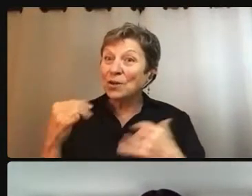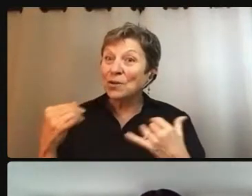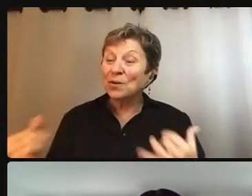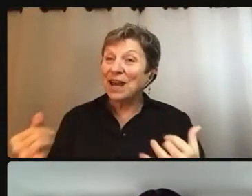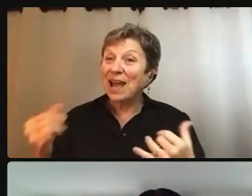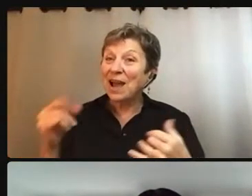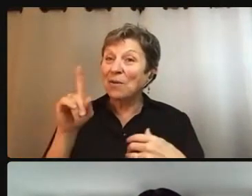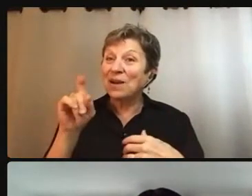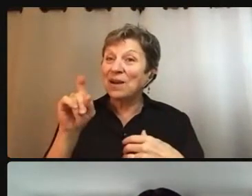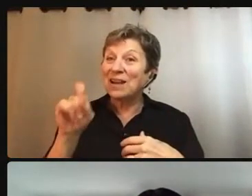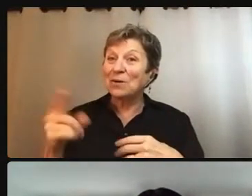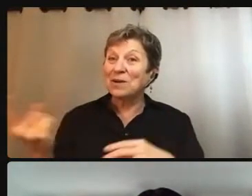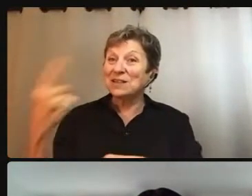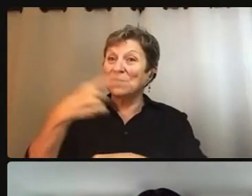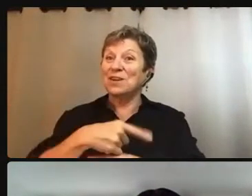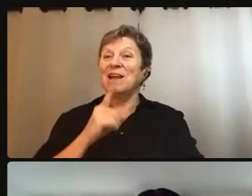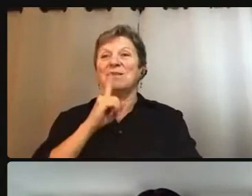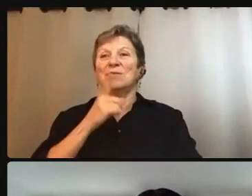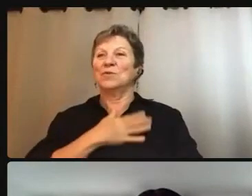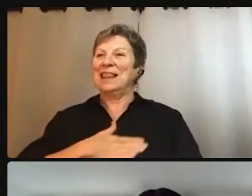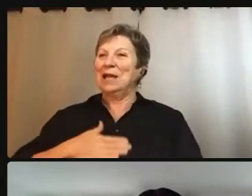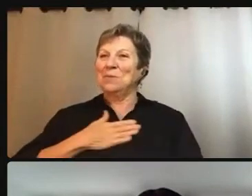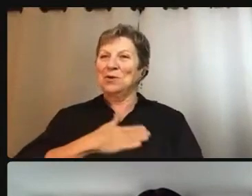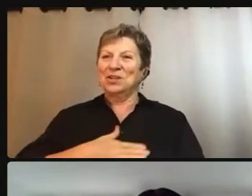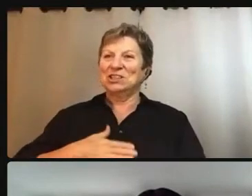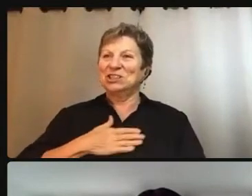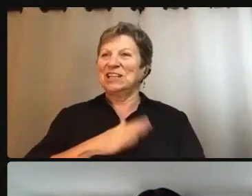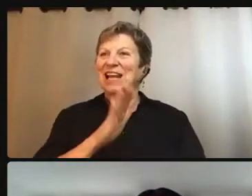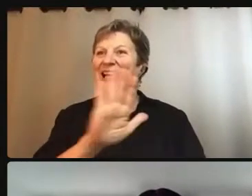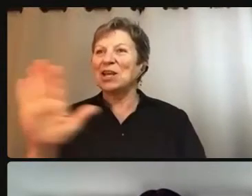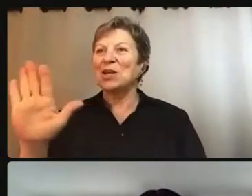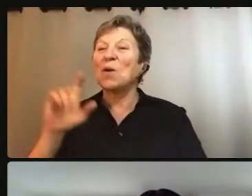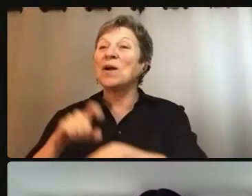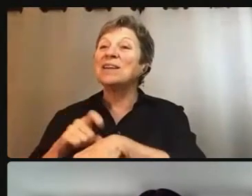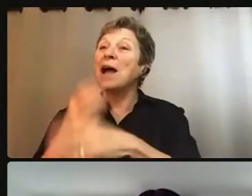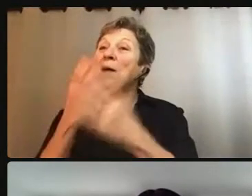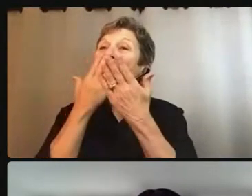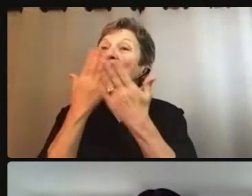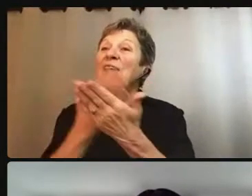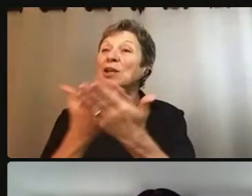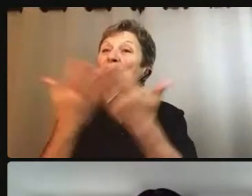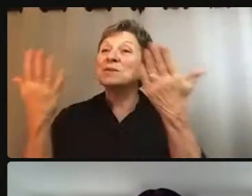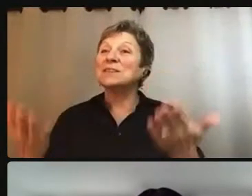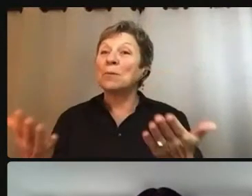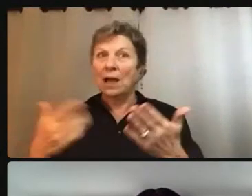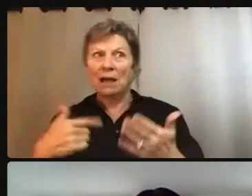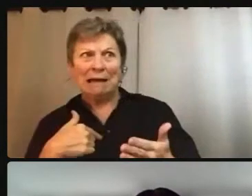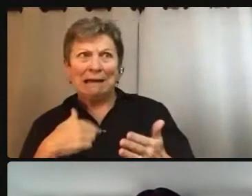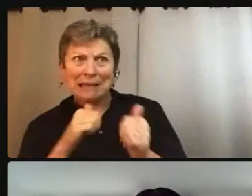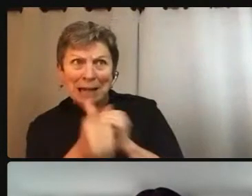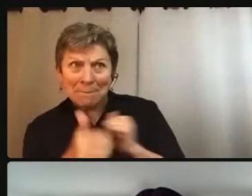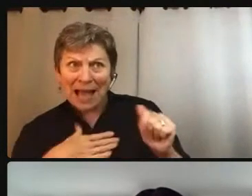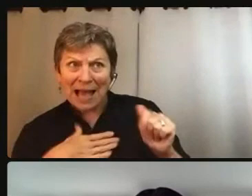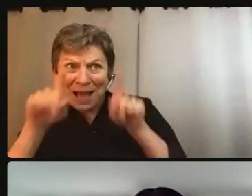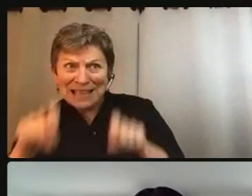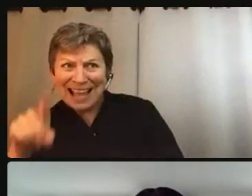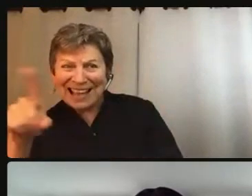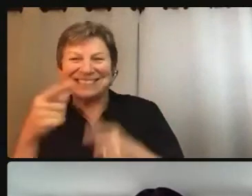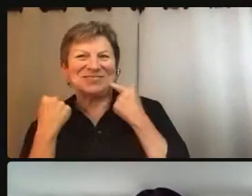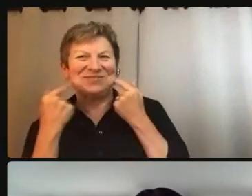I THINK THAT'S WHAT WE'VE GOT FOR YOU IN TERMS OF QUESTIONS